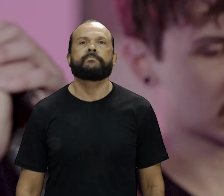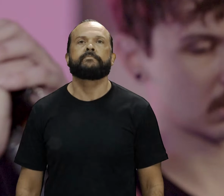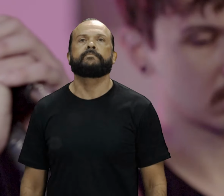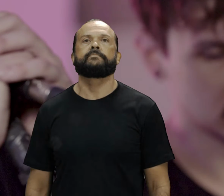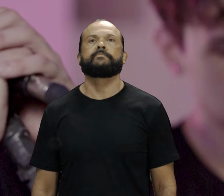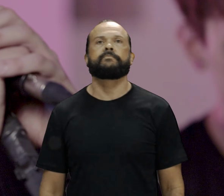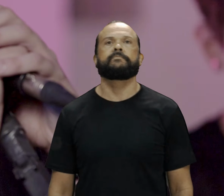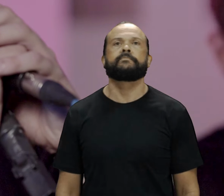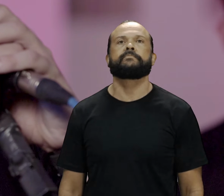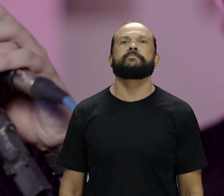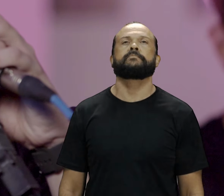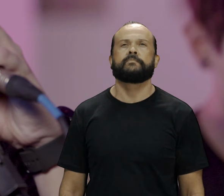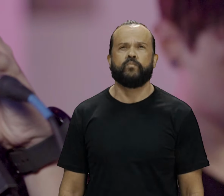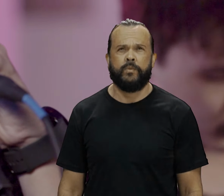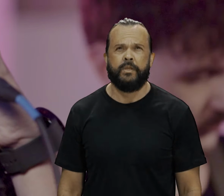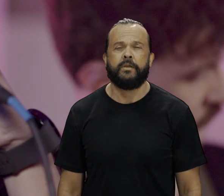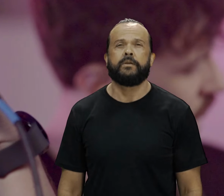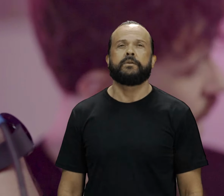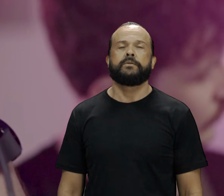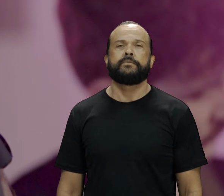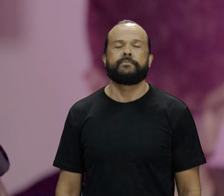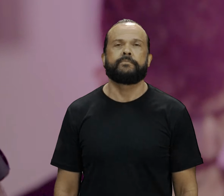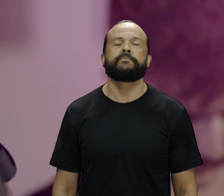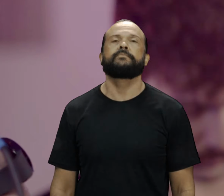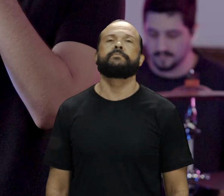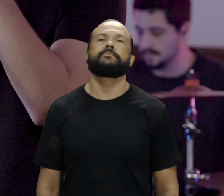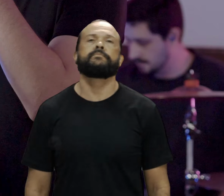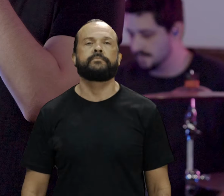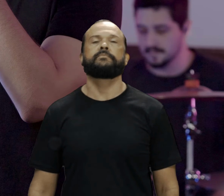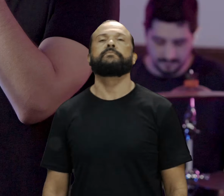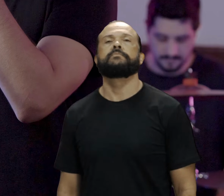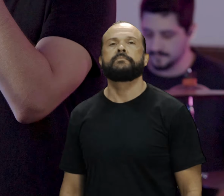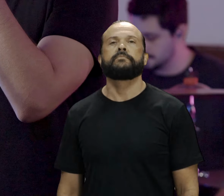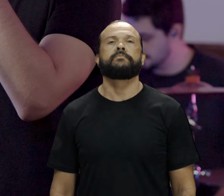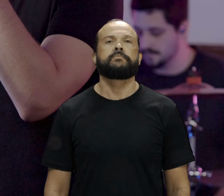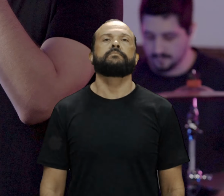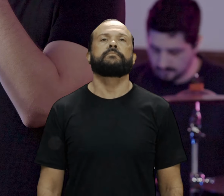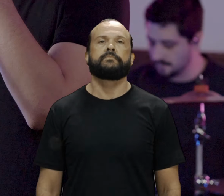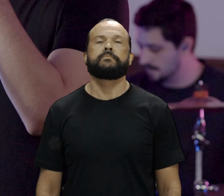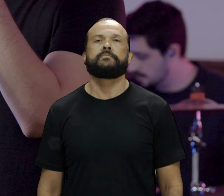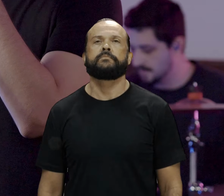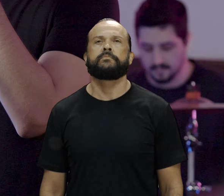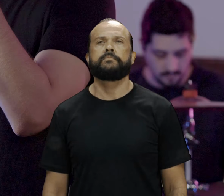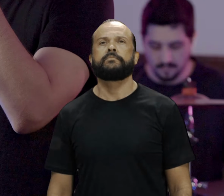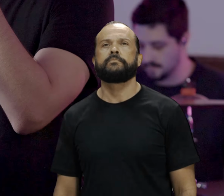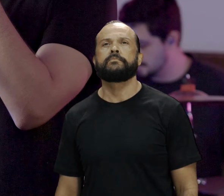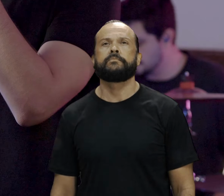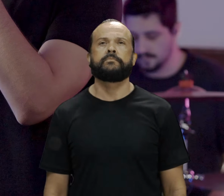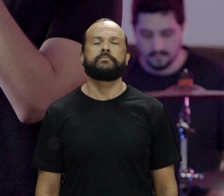I almost always expect more from myself than you